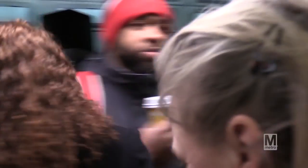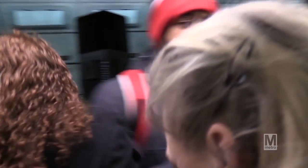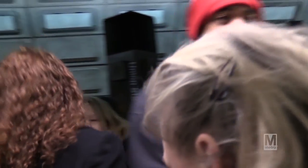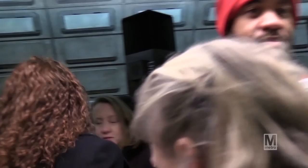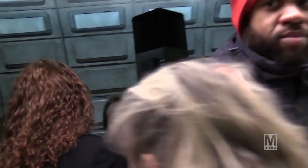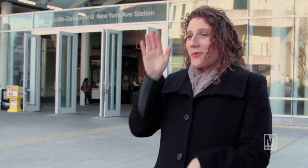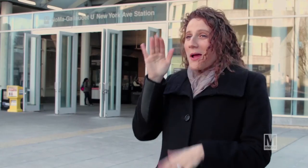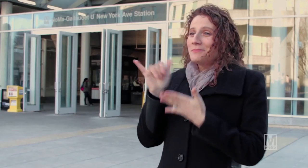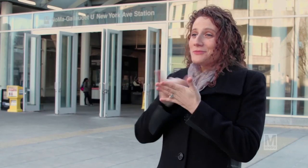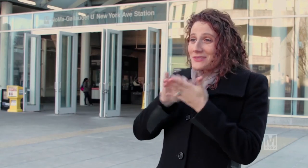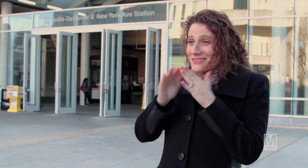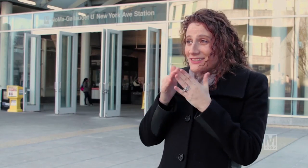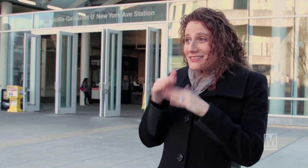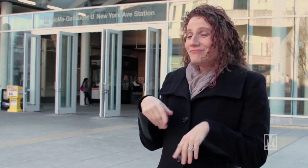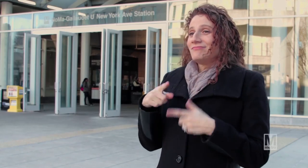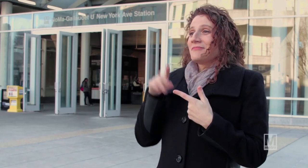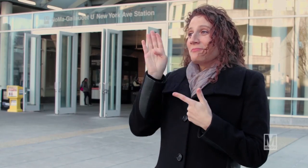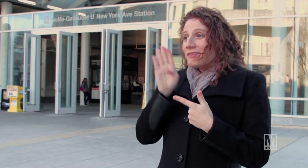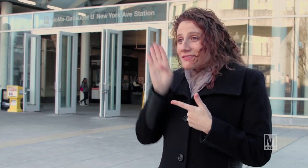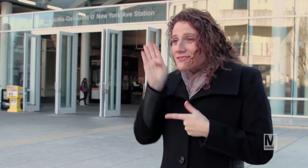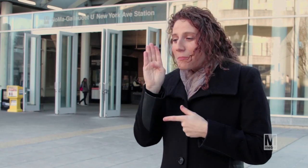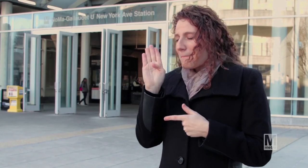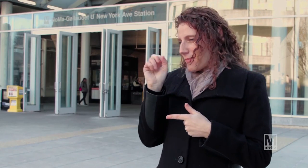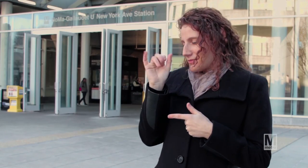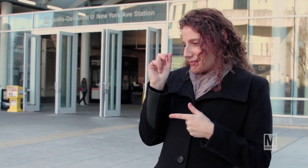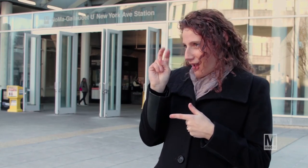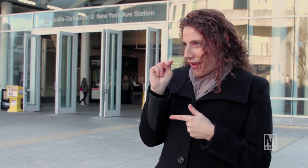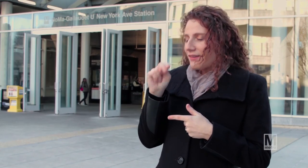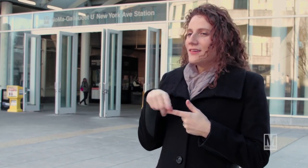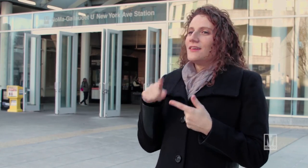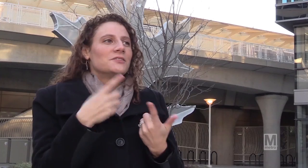What's going on?" So I grew up in New York City, and then I lived in Boston,